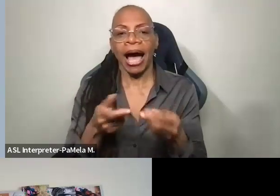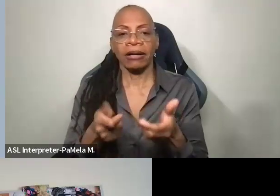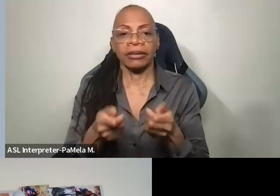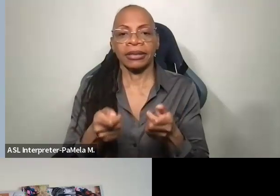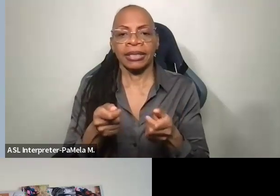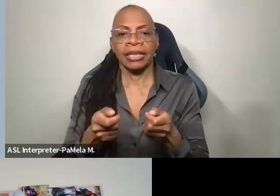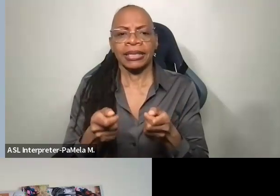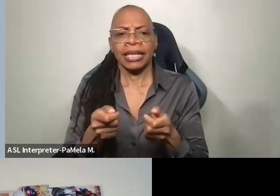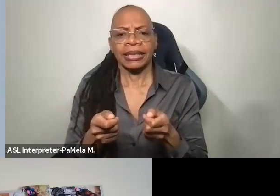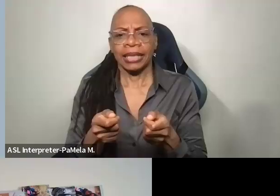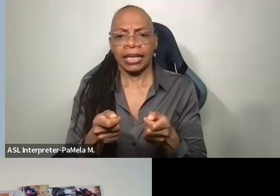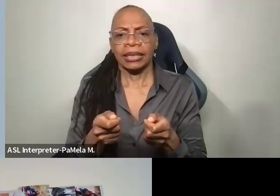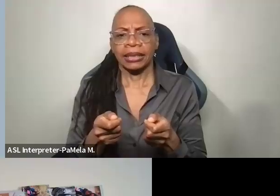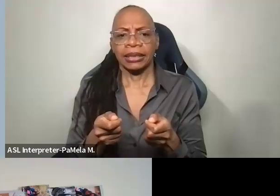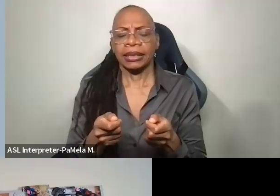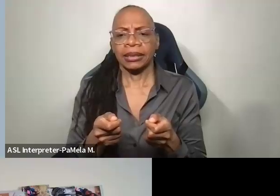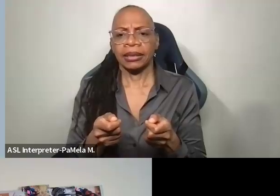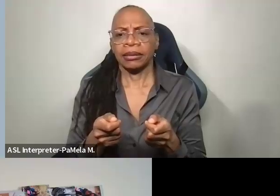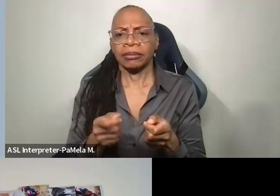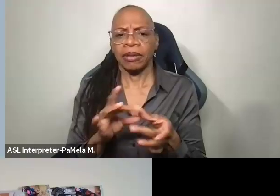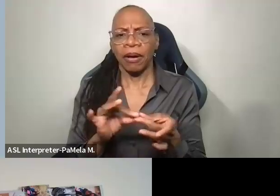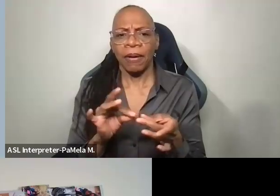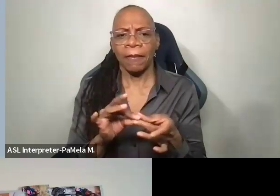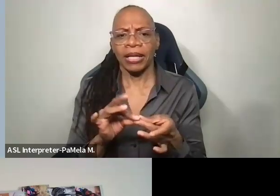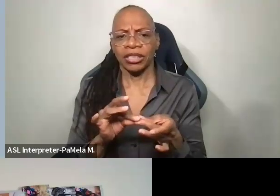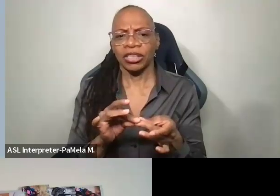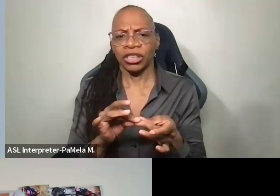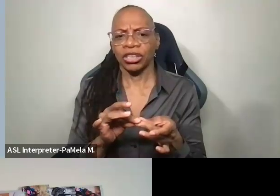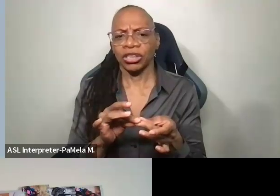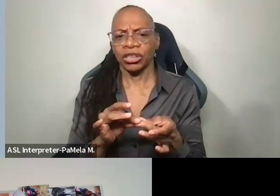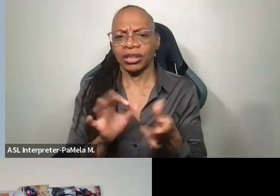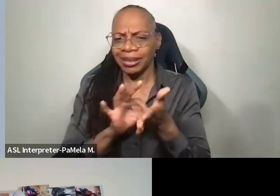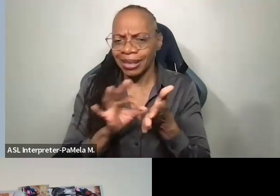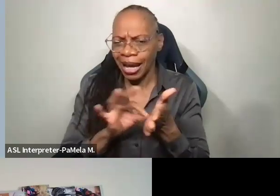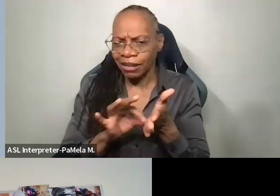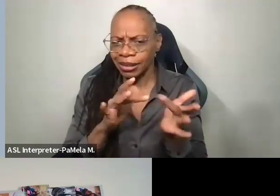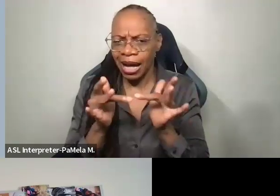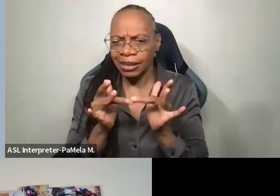I'm curious about your thoughts on that. I think it kind of how in depth the text.